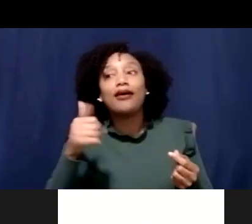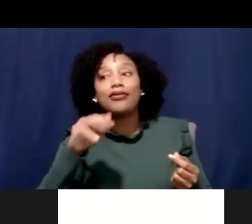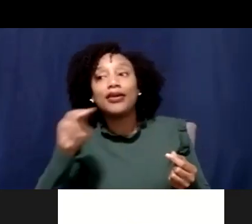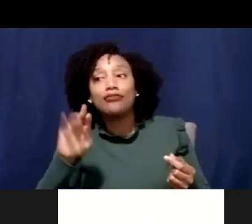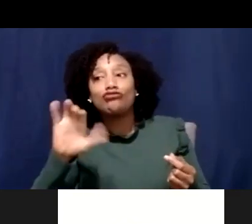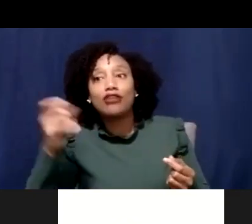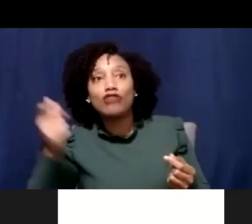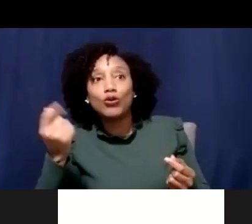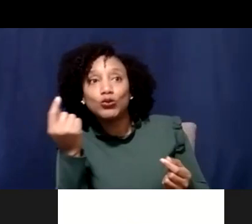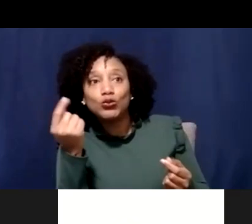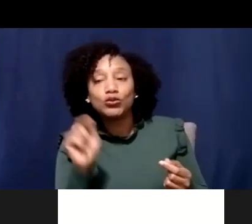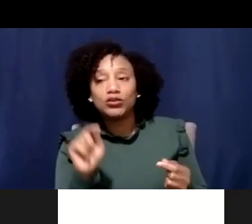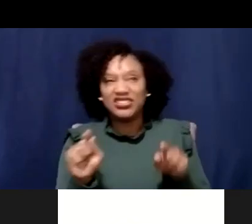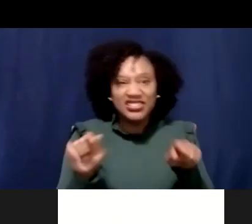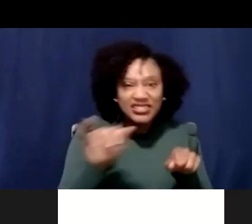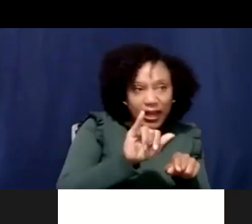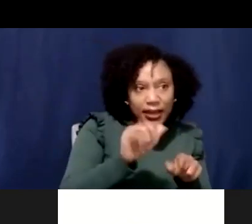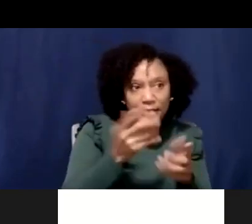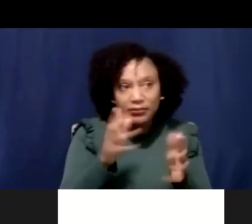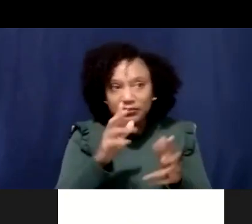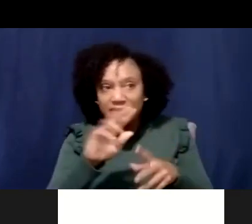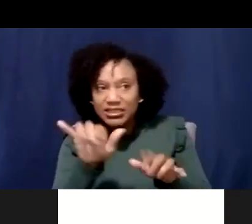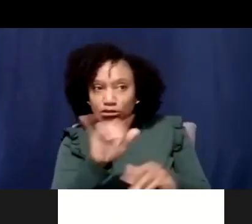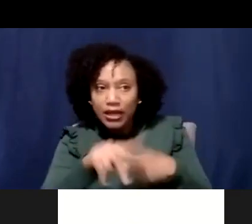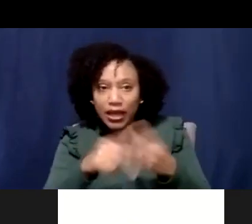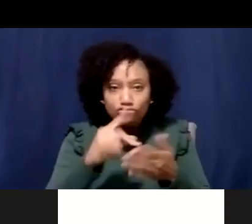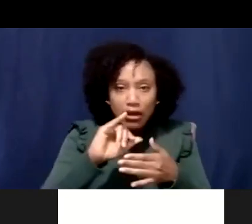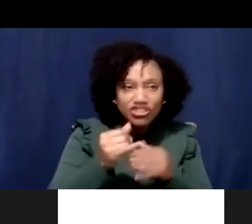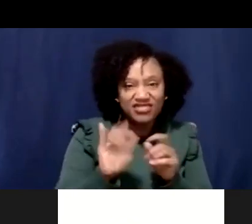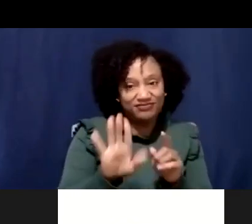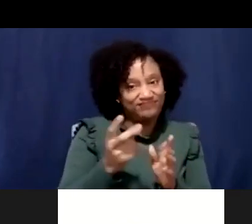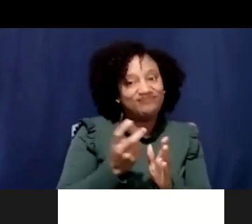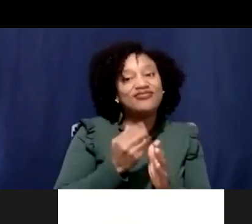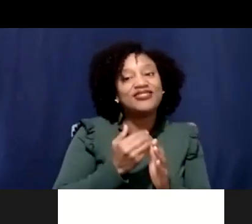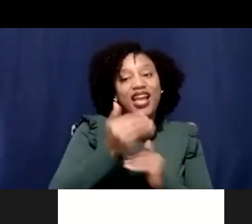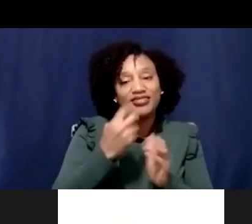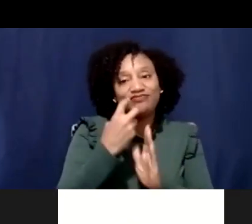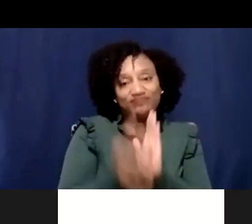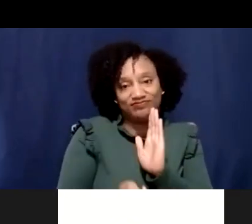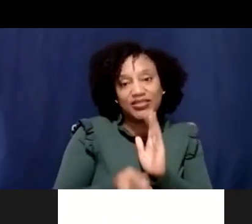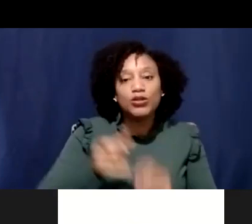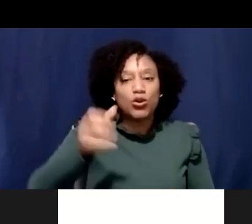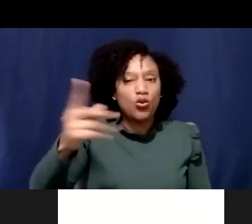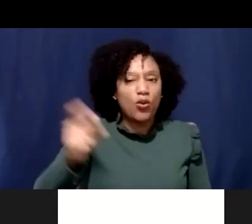for the same or similar project. So we will delve into that in the next section. So if that question remains then,